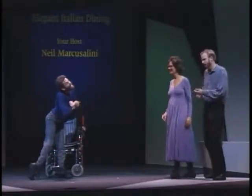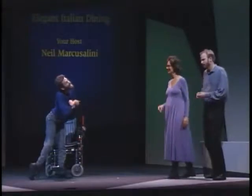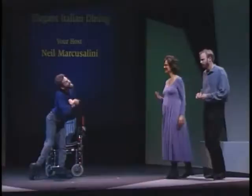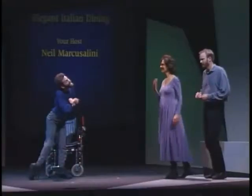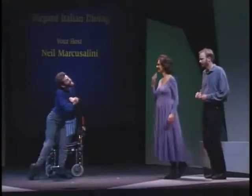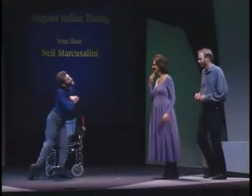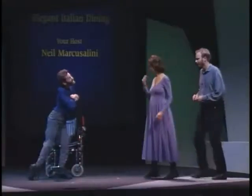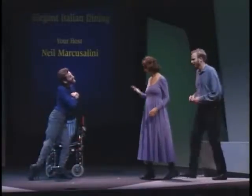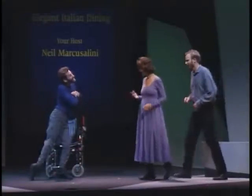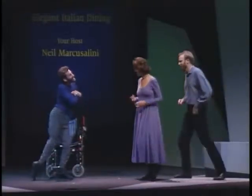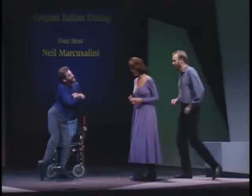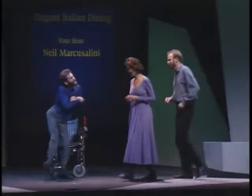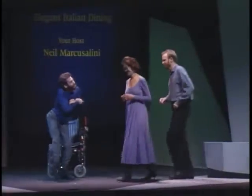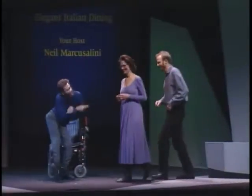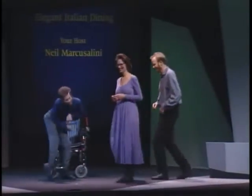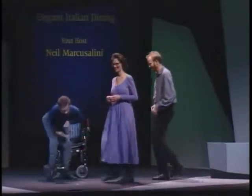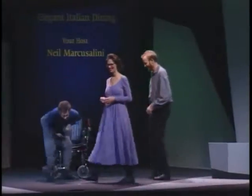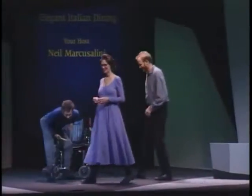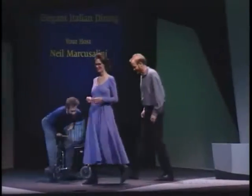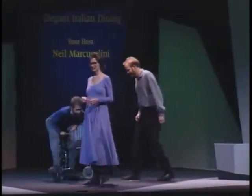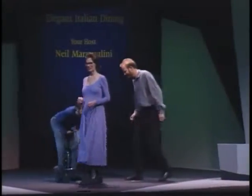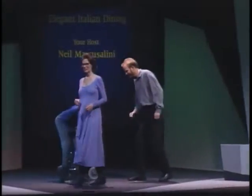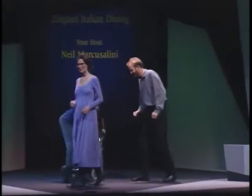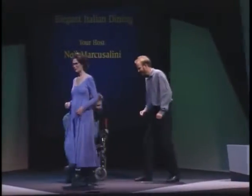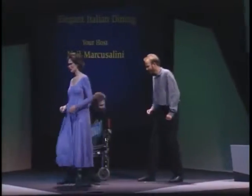thank you